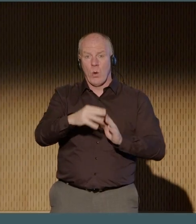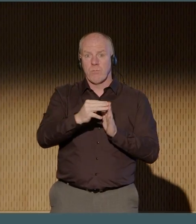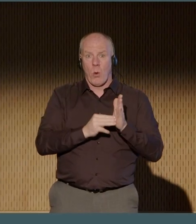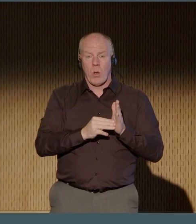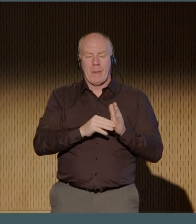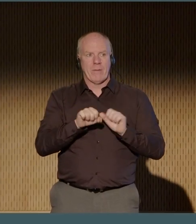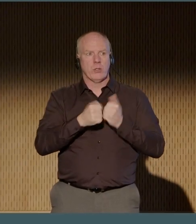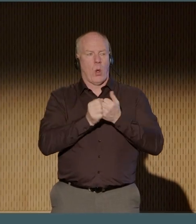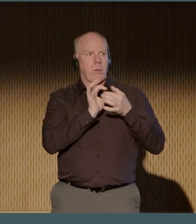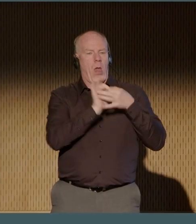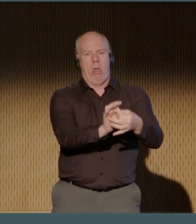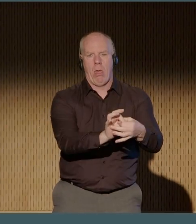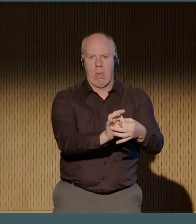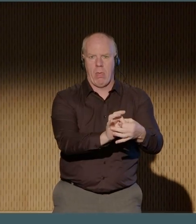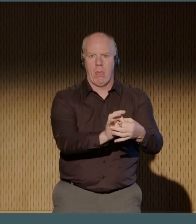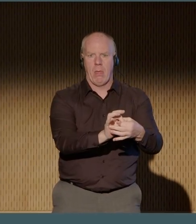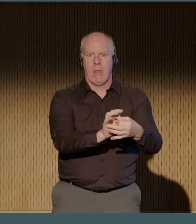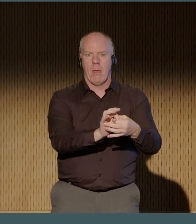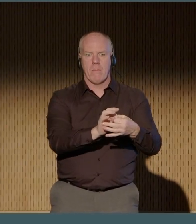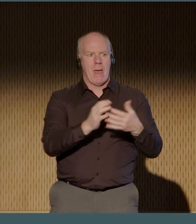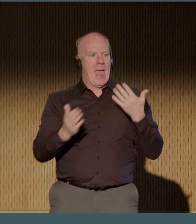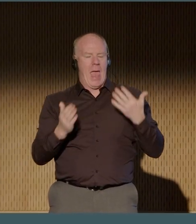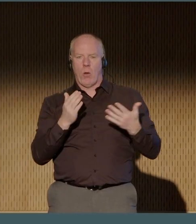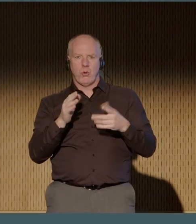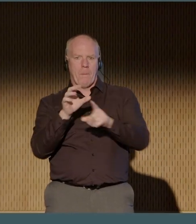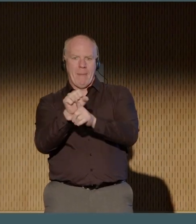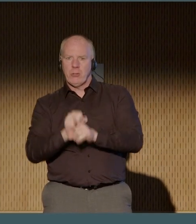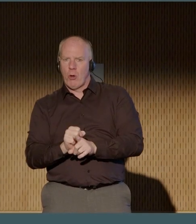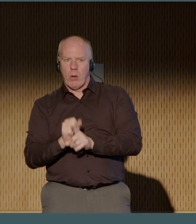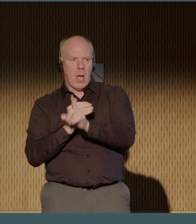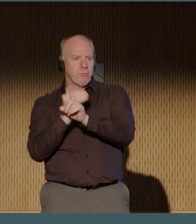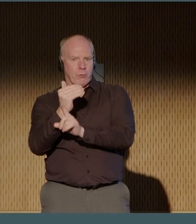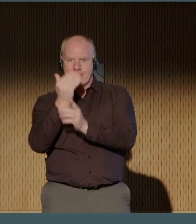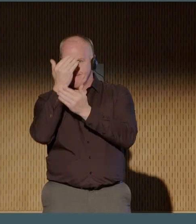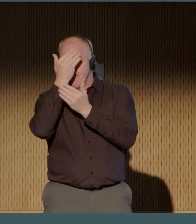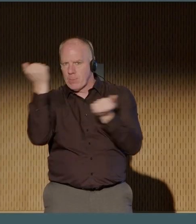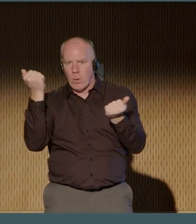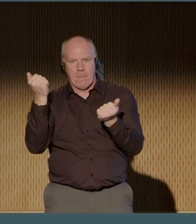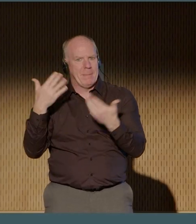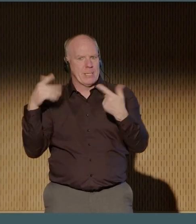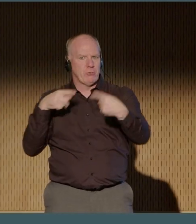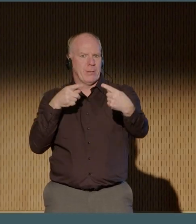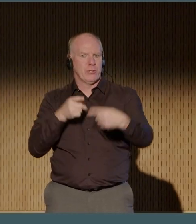But in terms of how you measure that or how you improve it, that's the big challenge, I think.